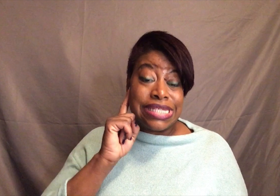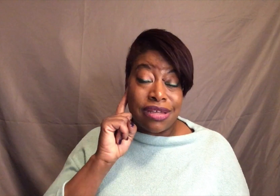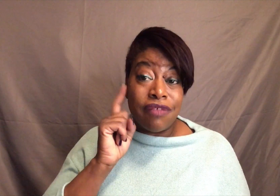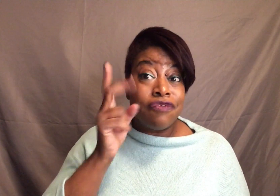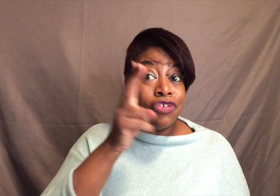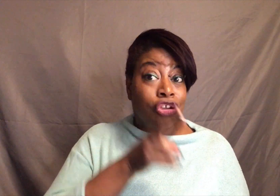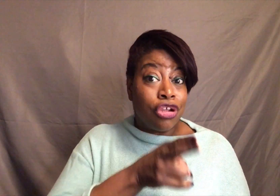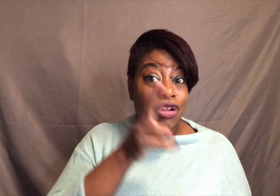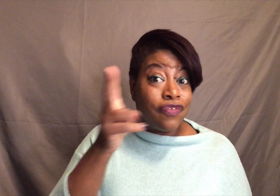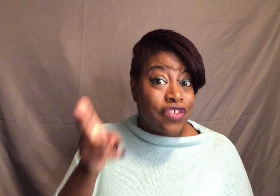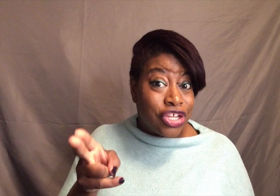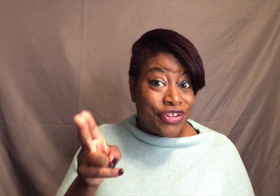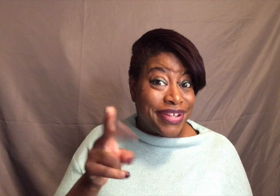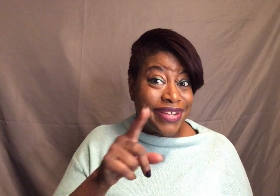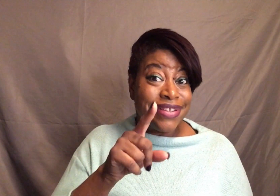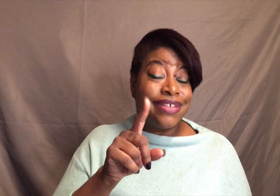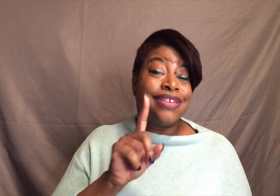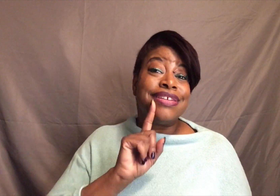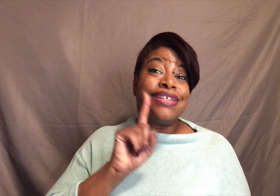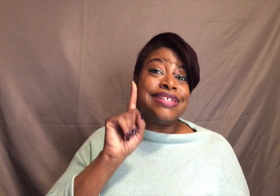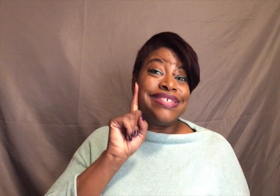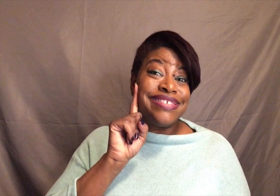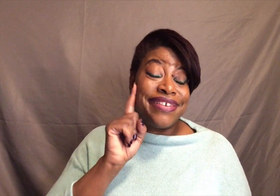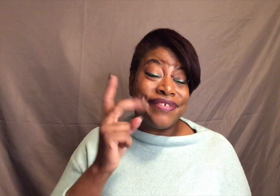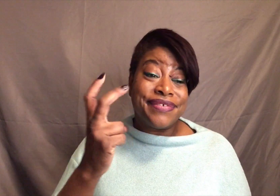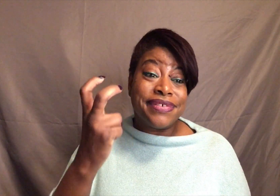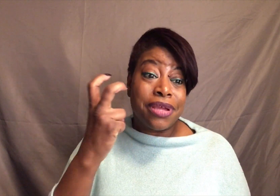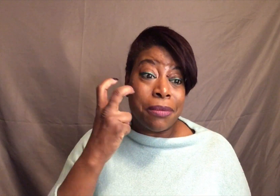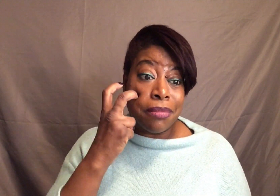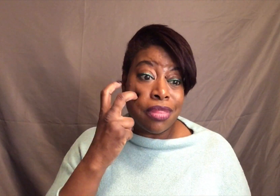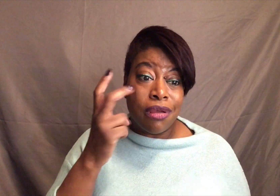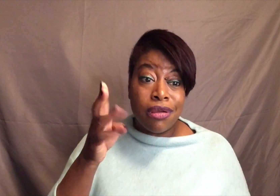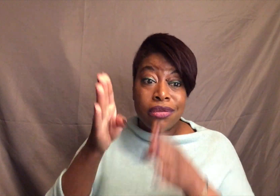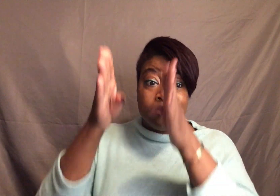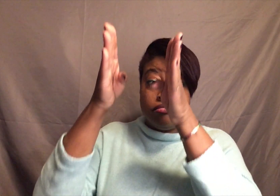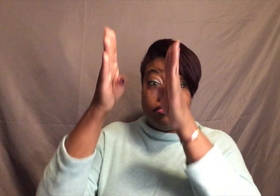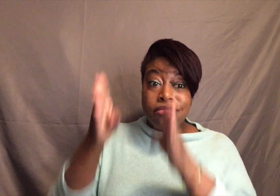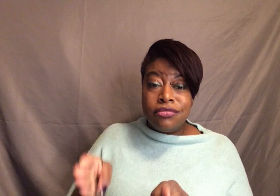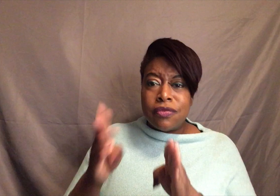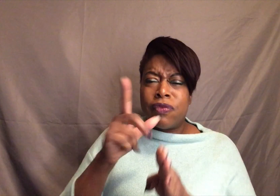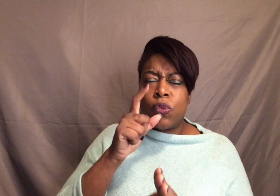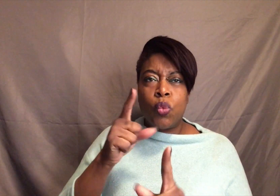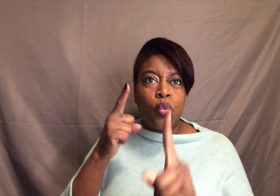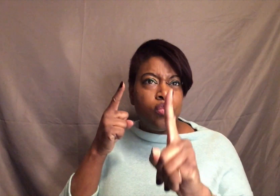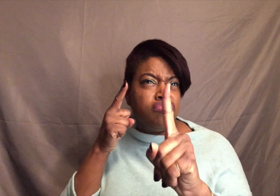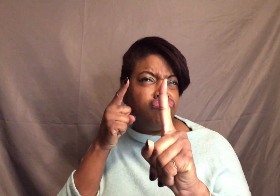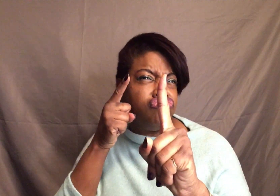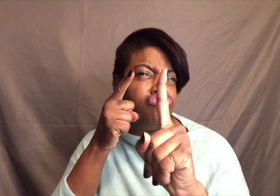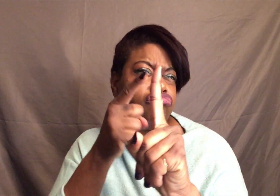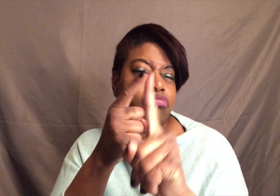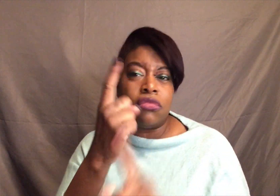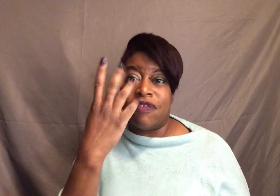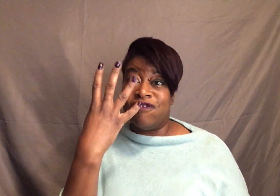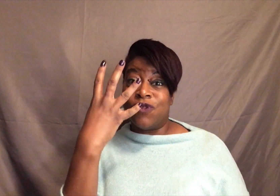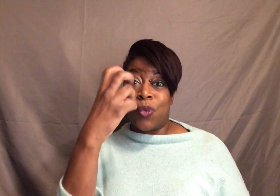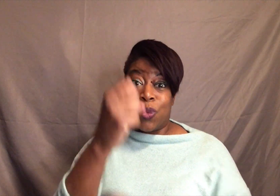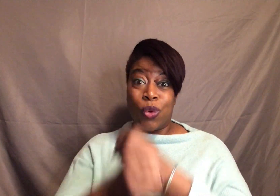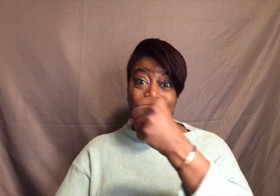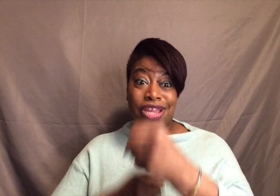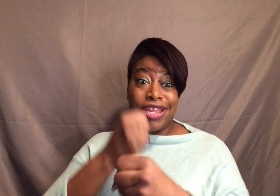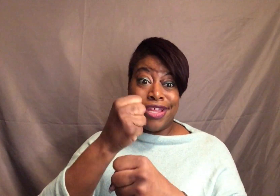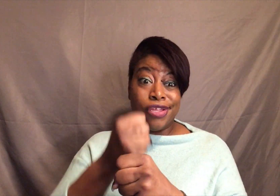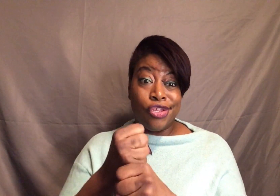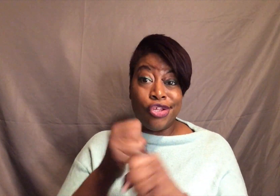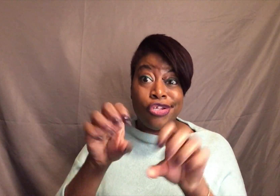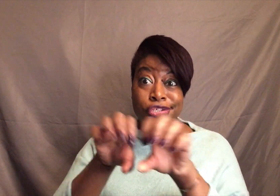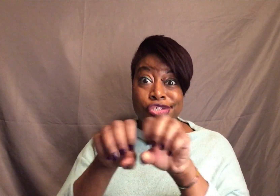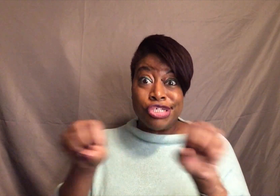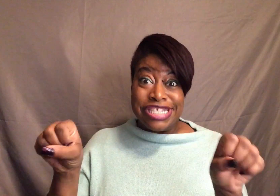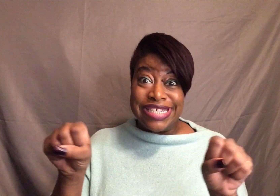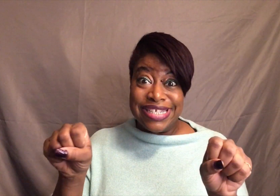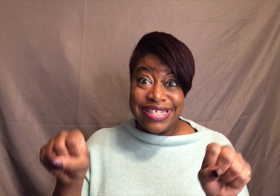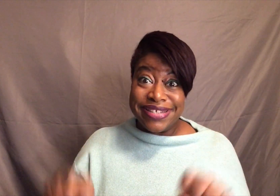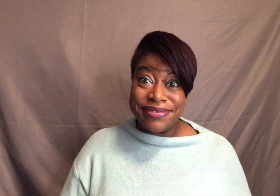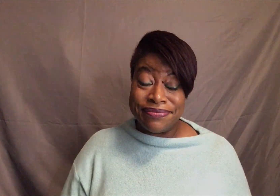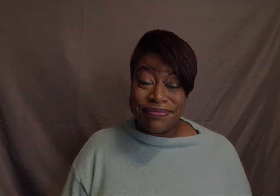Hard of Hearing or DeafBlind person who aims for a 4-year degree.